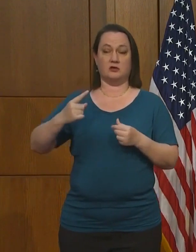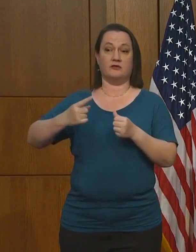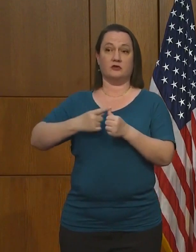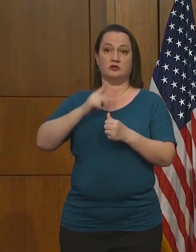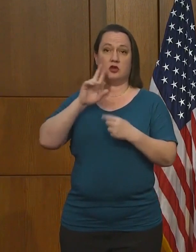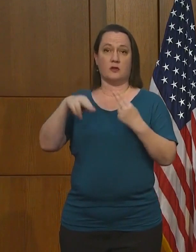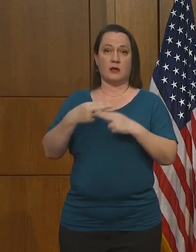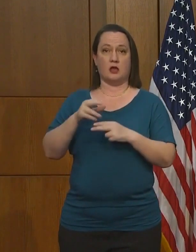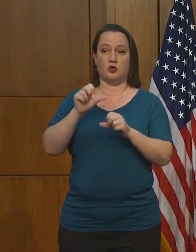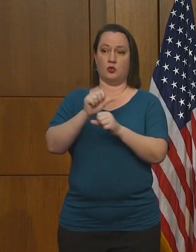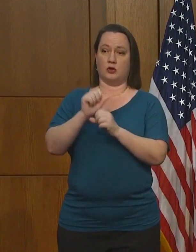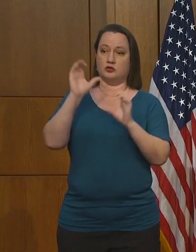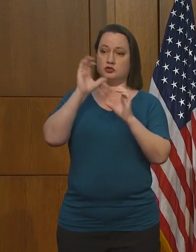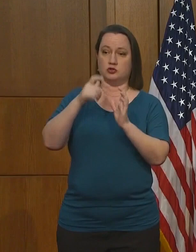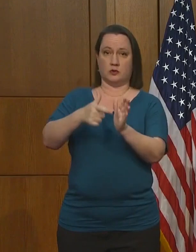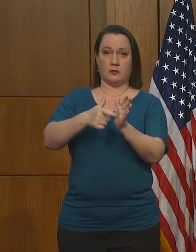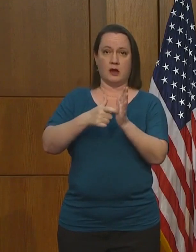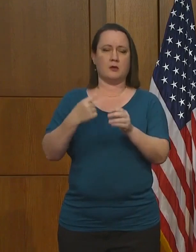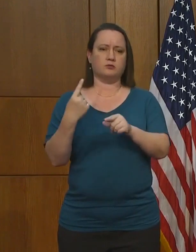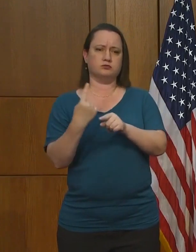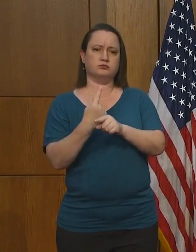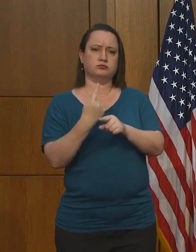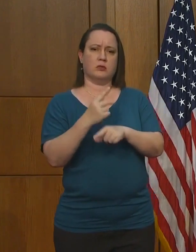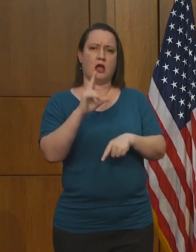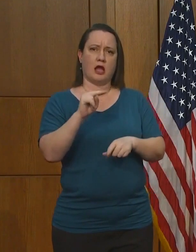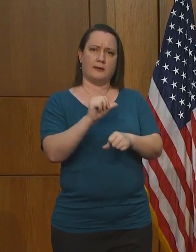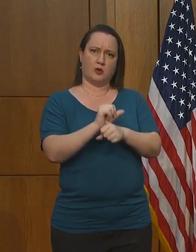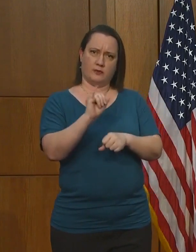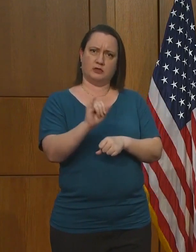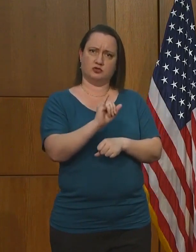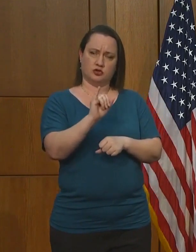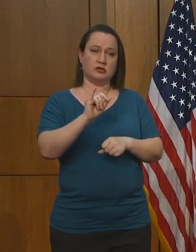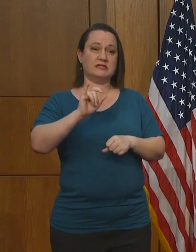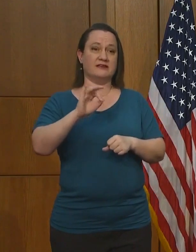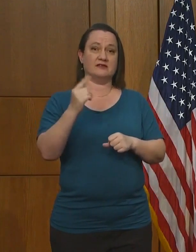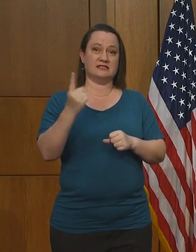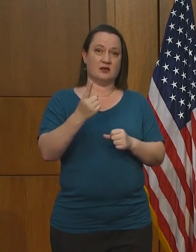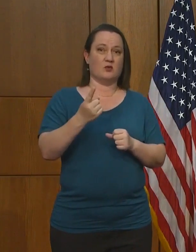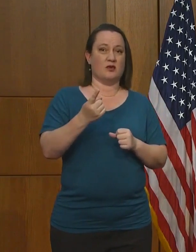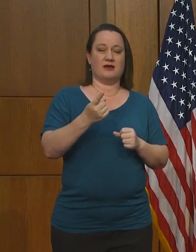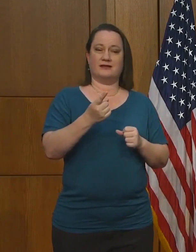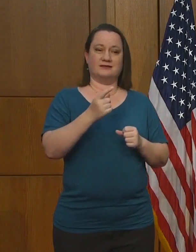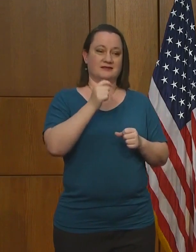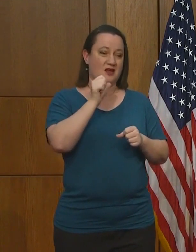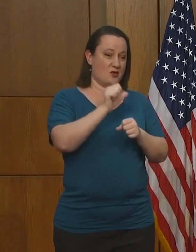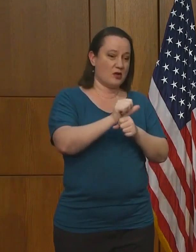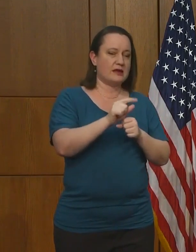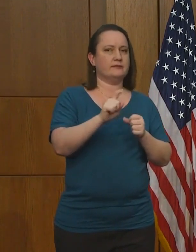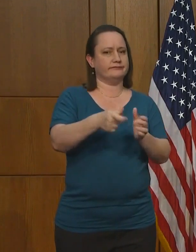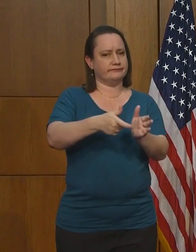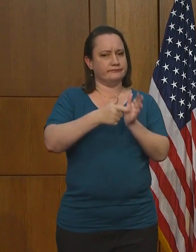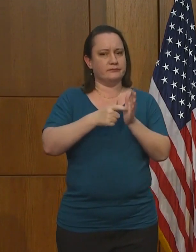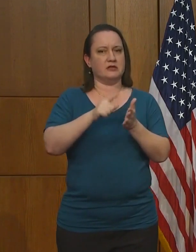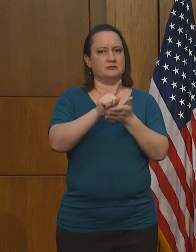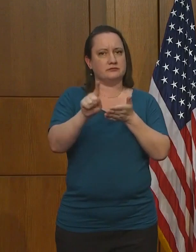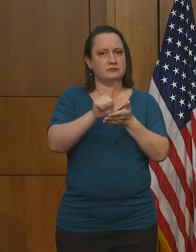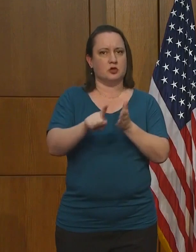THANK YOU FOR THAT QUESTION FIRST- I'LL TALK ABOUT THE WORK SEARCH REQUIREMENTS DURING USUAL REGULAR UNEMPLOYMENT